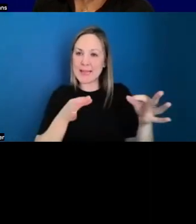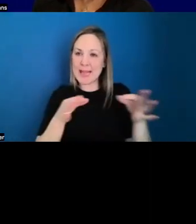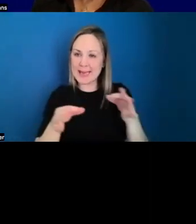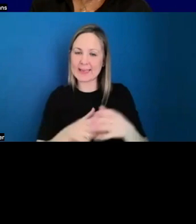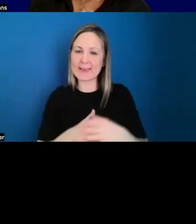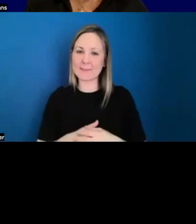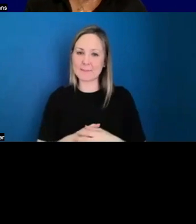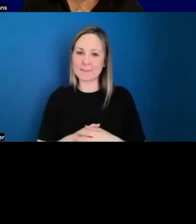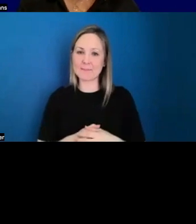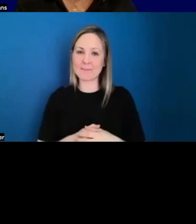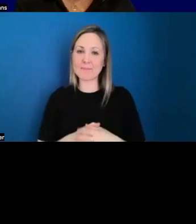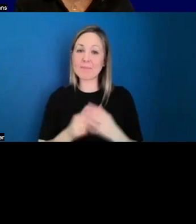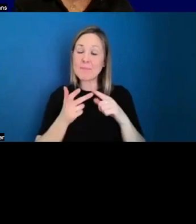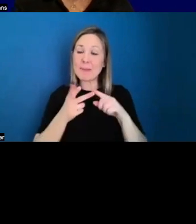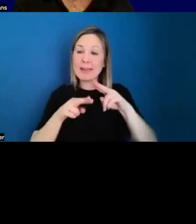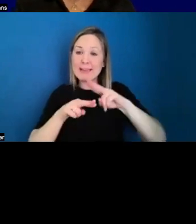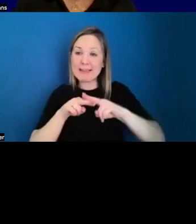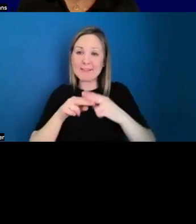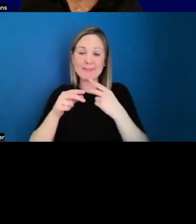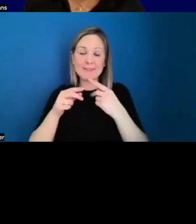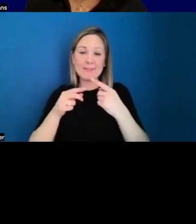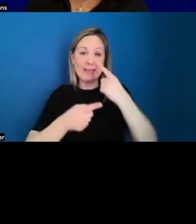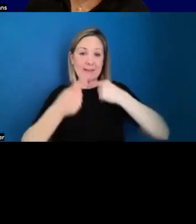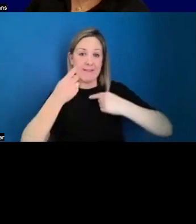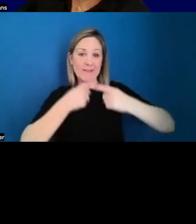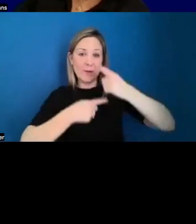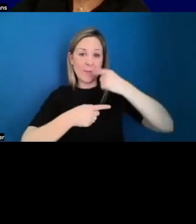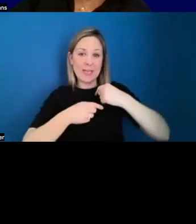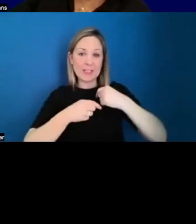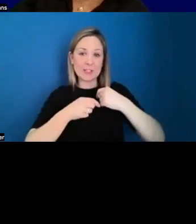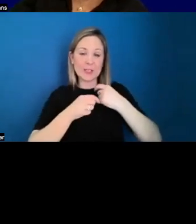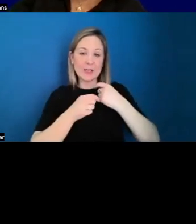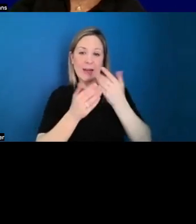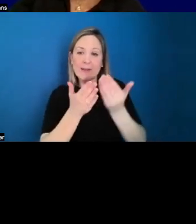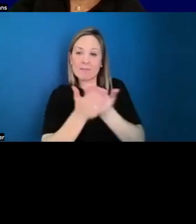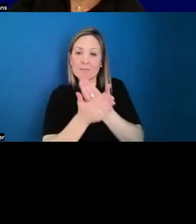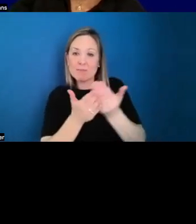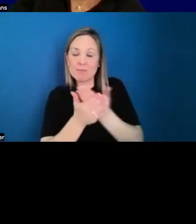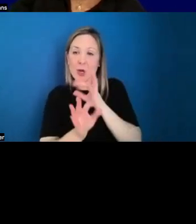But if the information coming in is distorted and incomplete as often happens in deafblindness